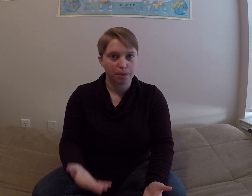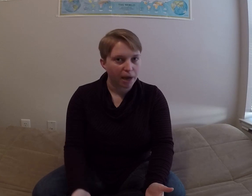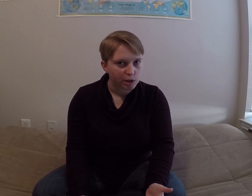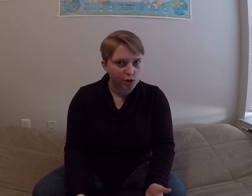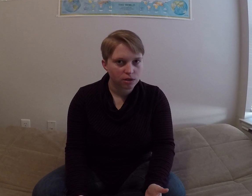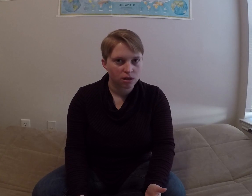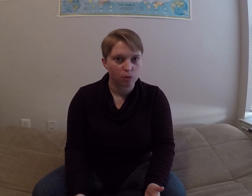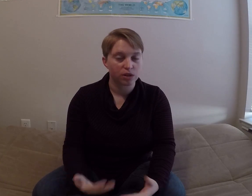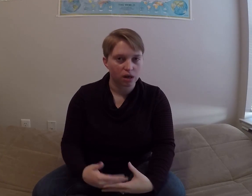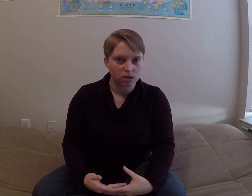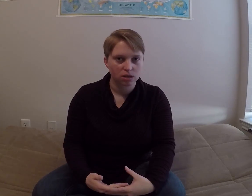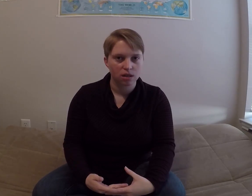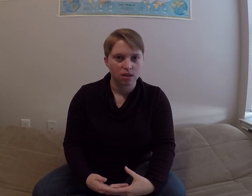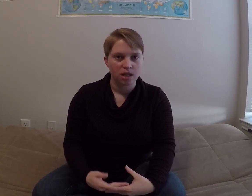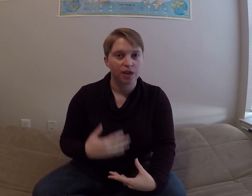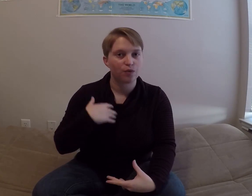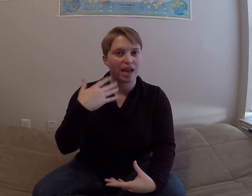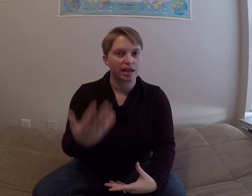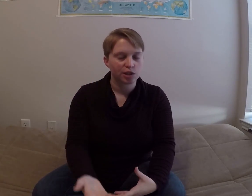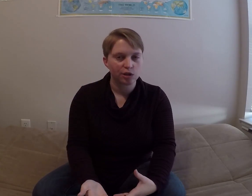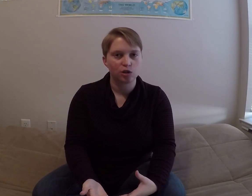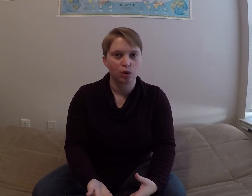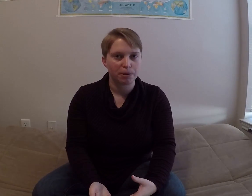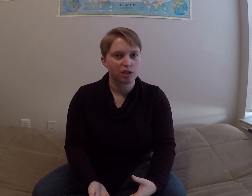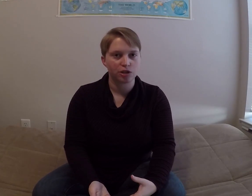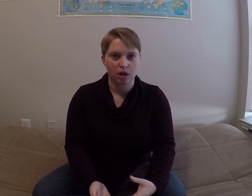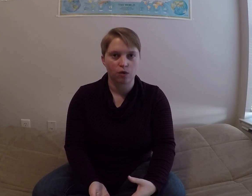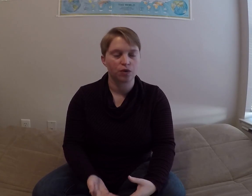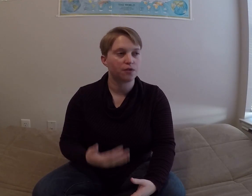And be patient with us when we ask you to repeat yourself.